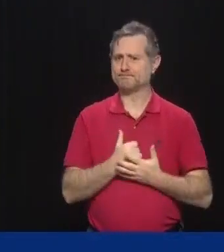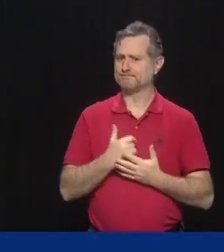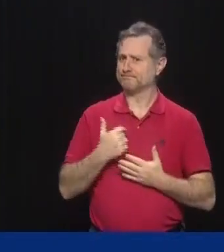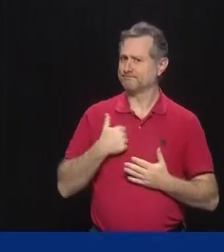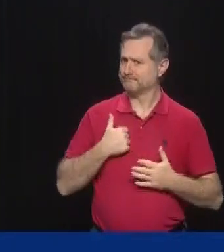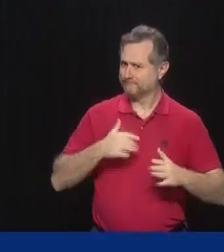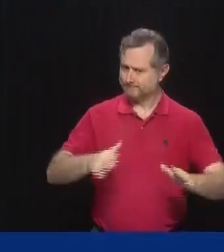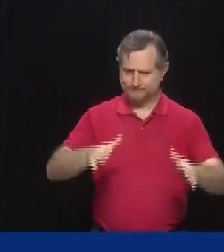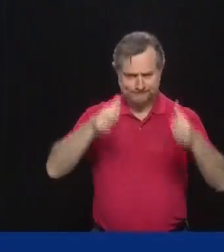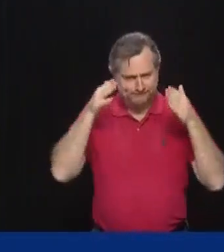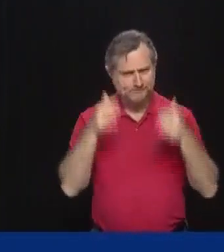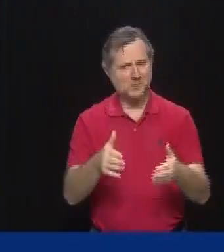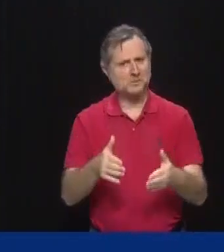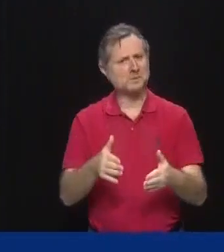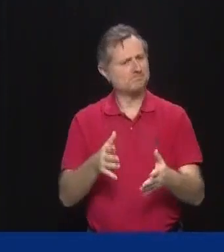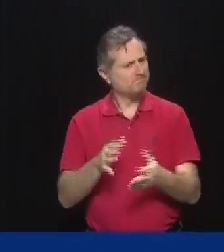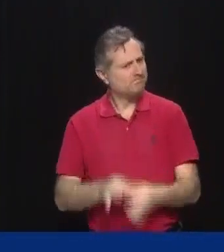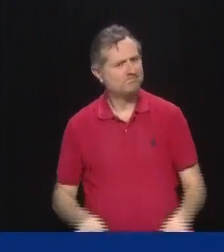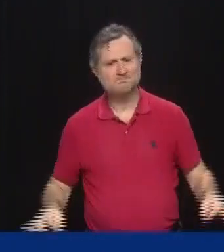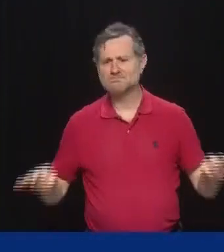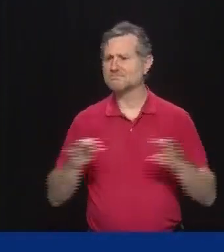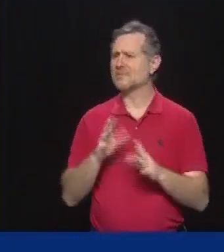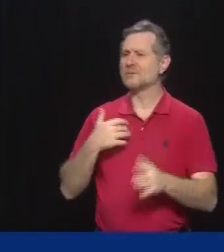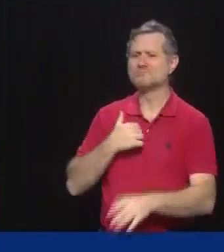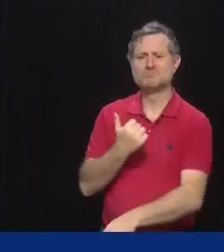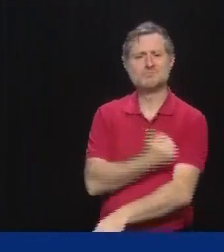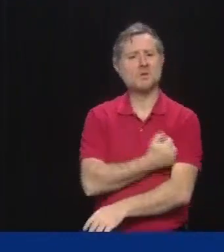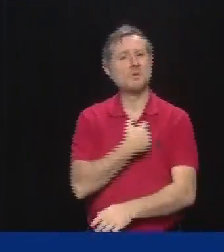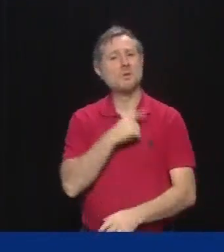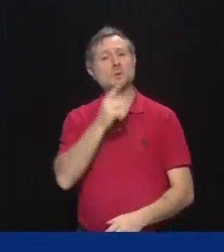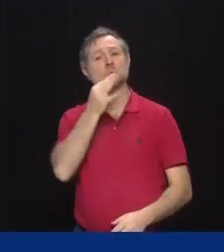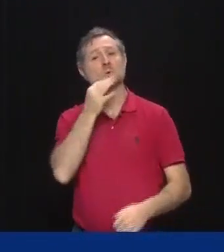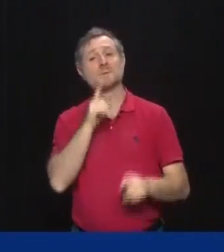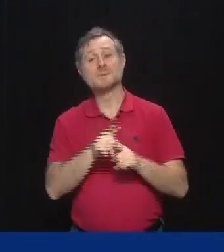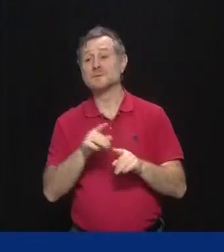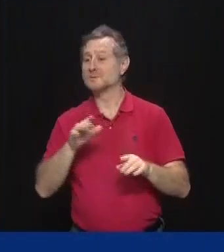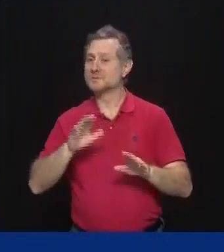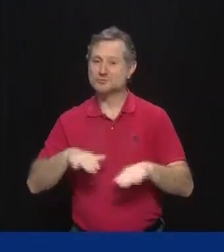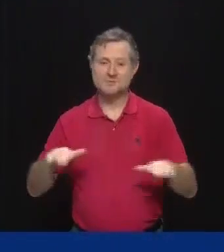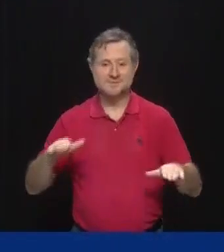PERSONAL PERSPECTIVE TO THE URGENCY ASSOCIATED WITH GETTING